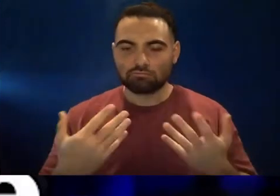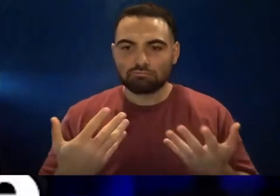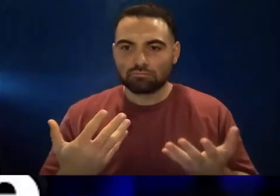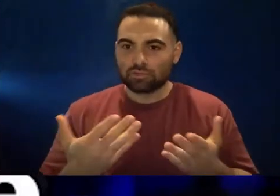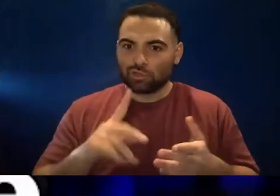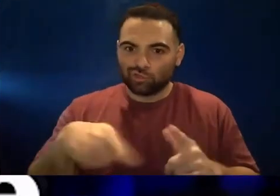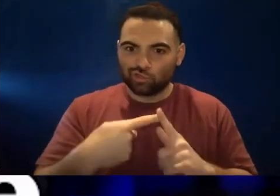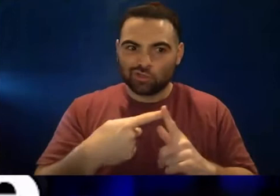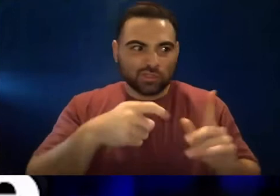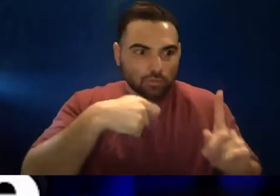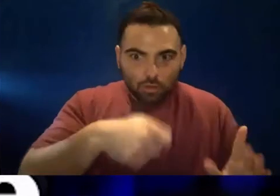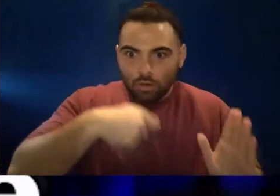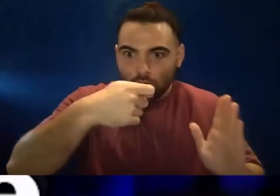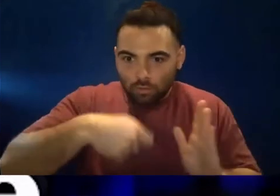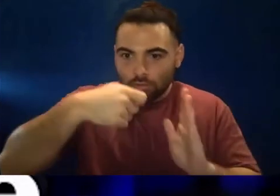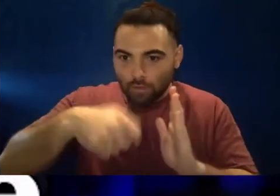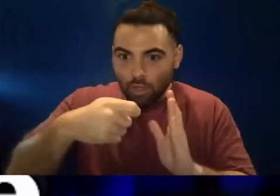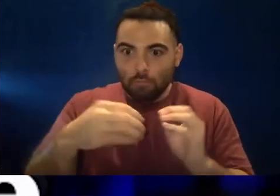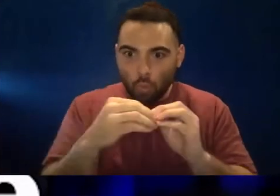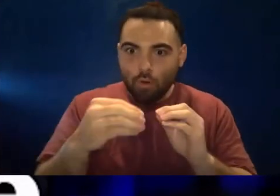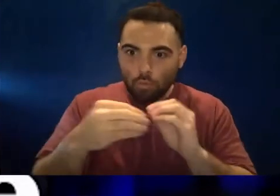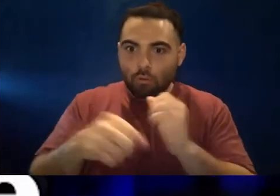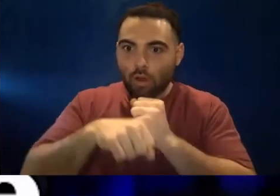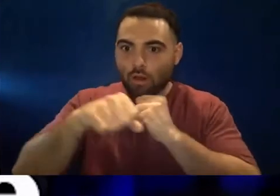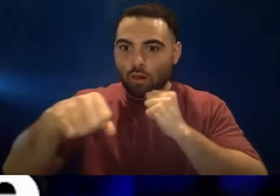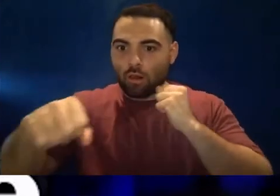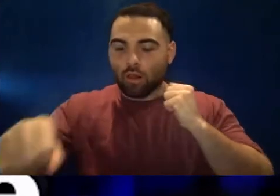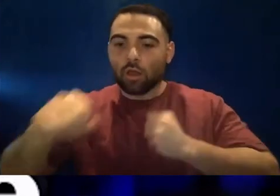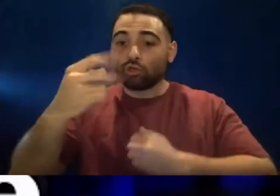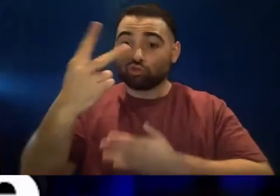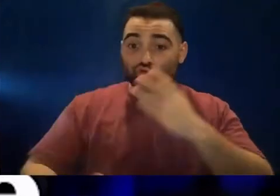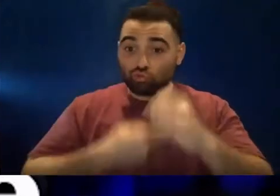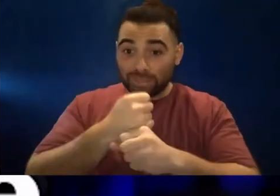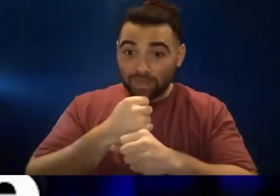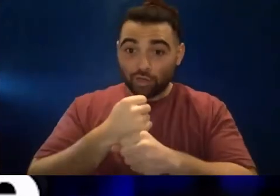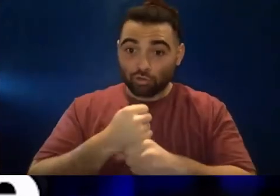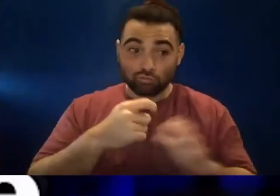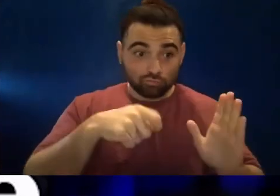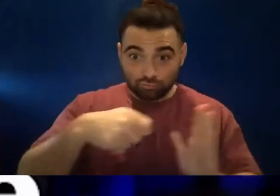And over the course of two years, it turned into this feature project,